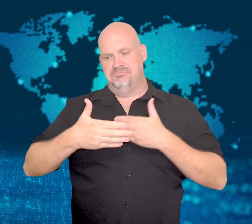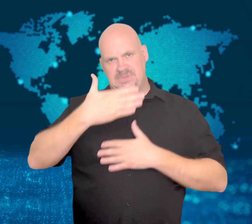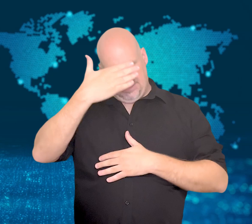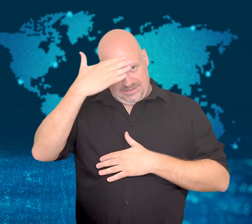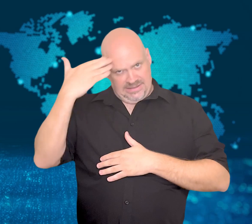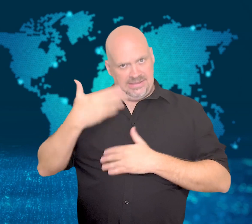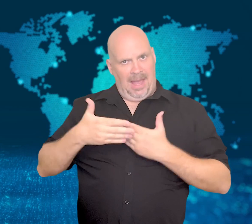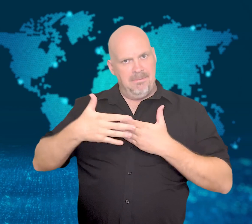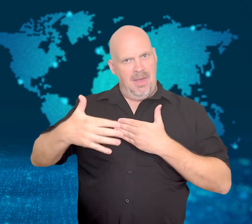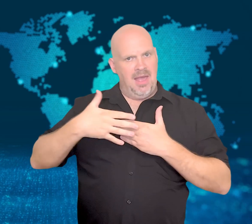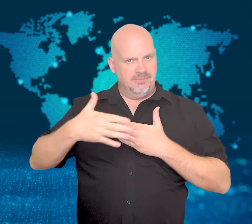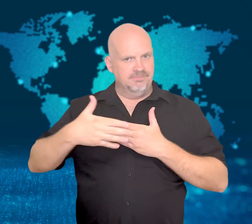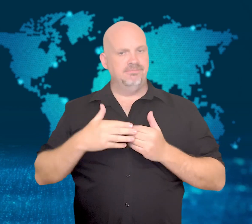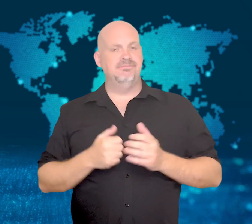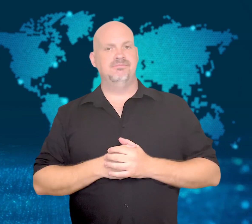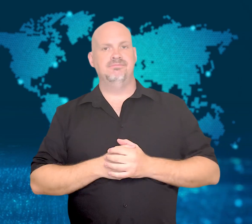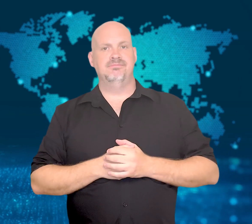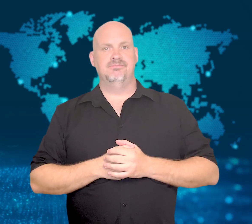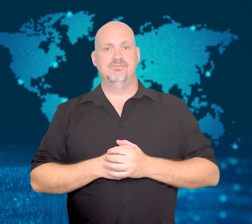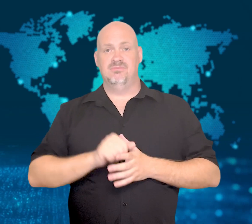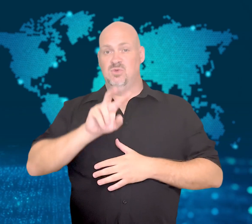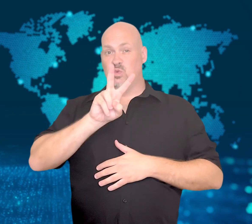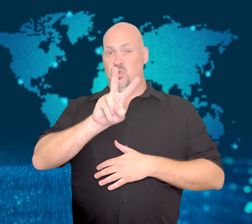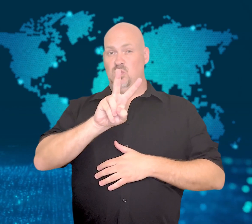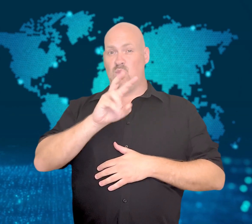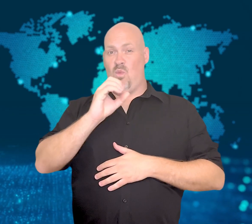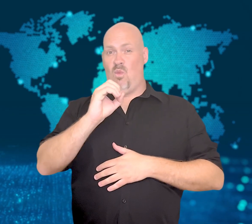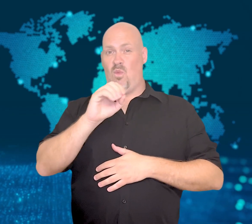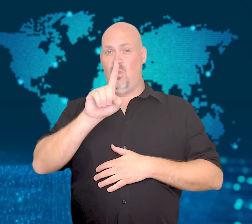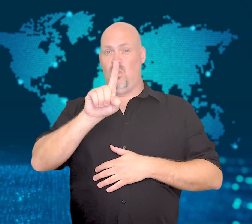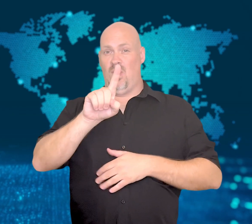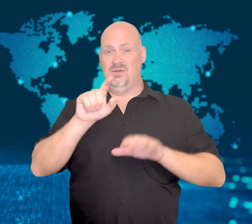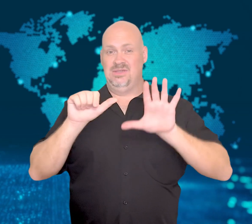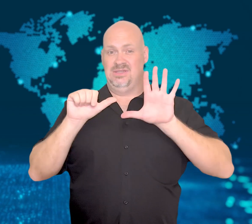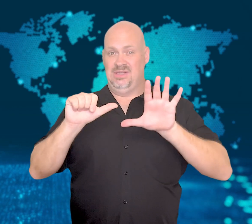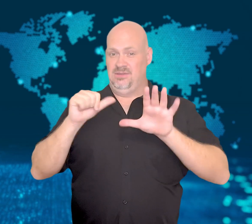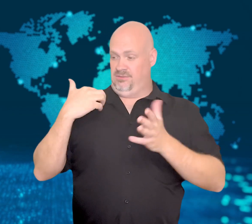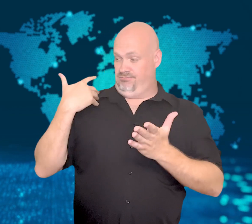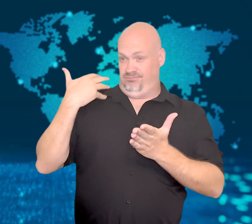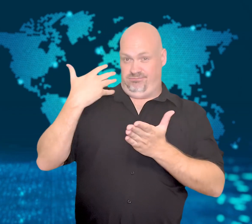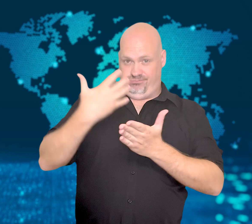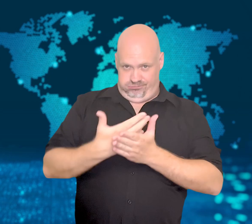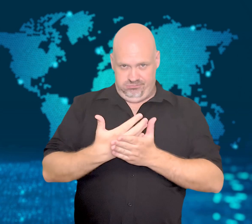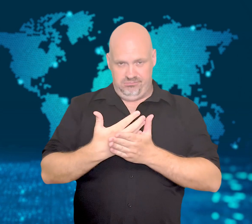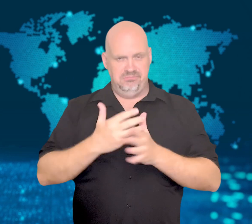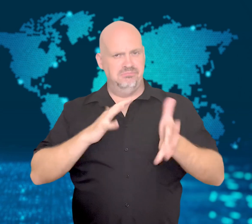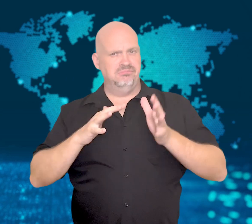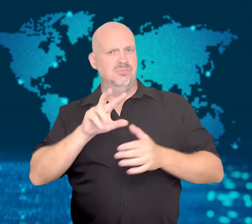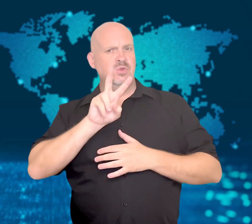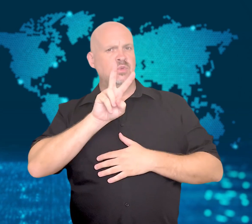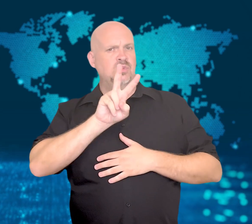The pull-out will happen this summer.